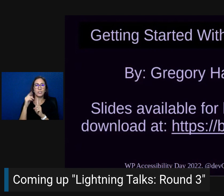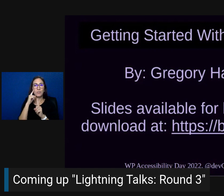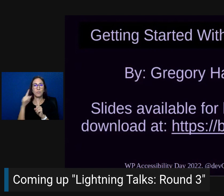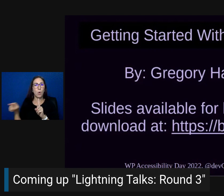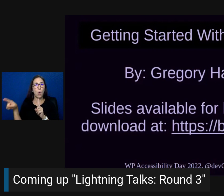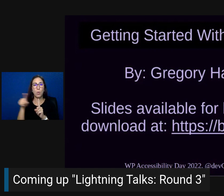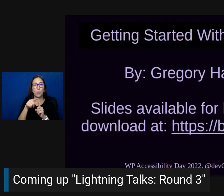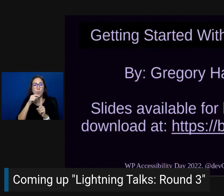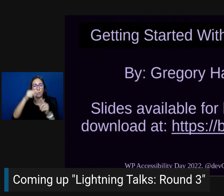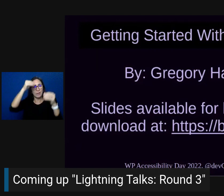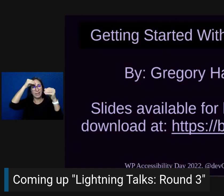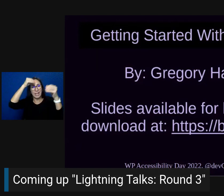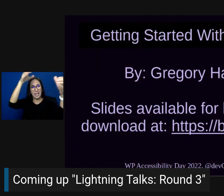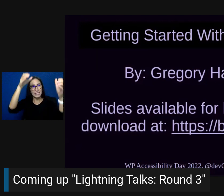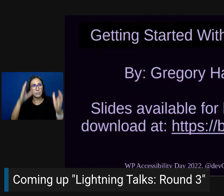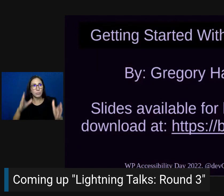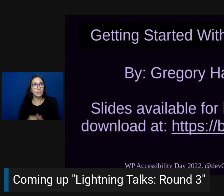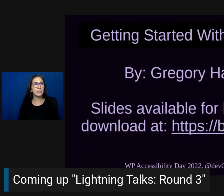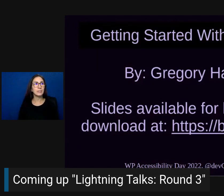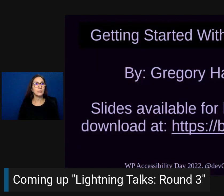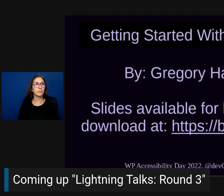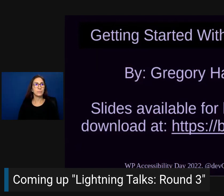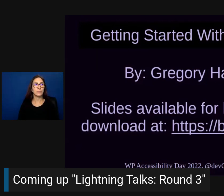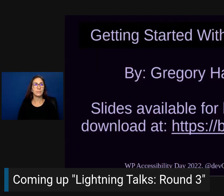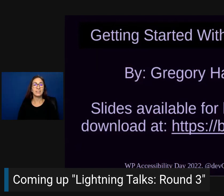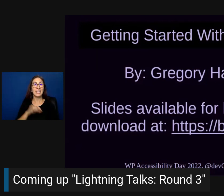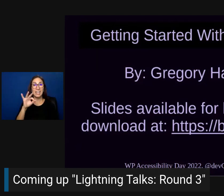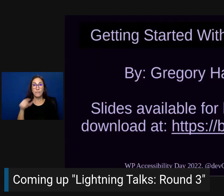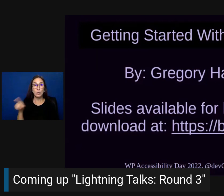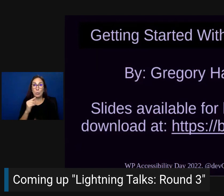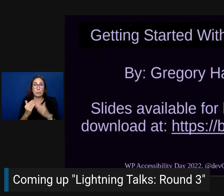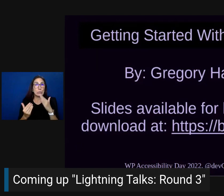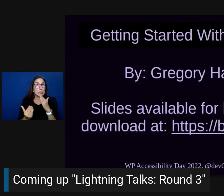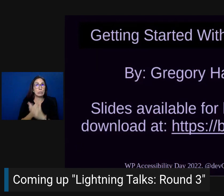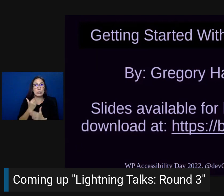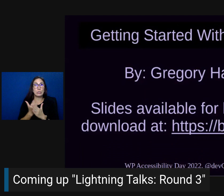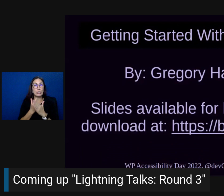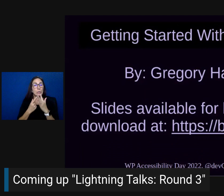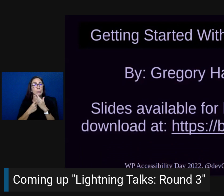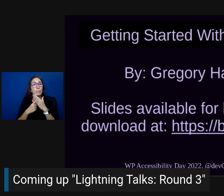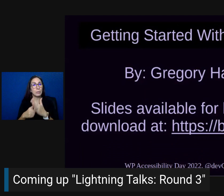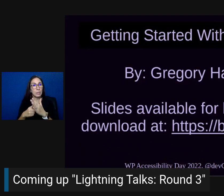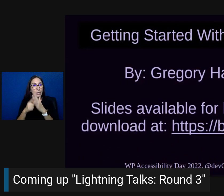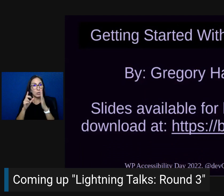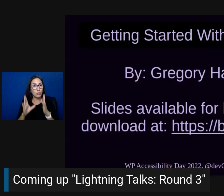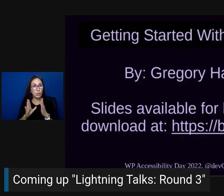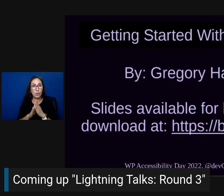If you are a beginner, then it's great to know what the very, very, very beginning steps should be